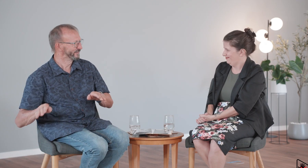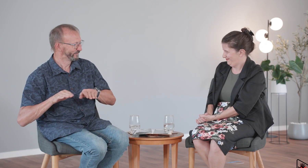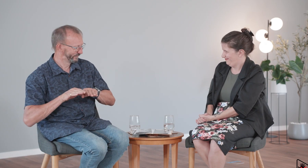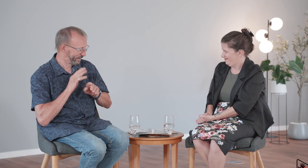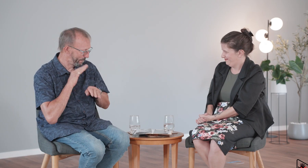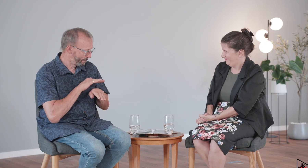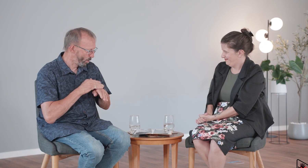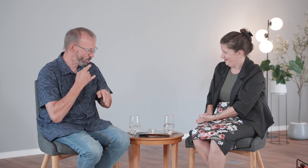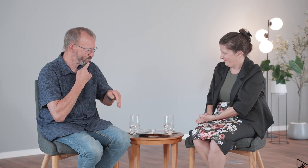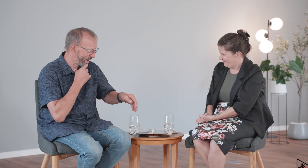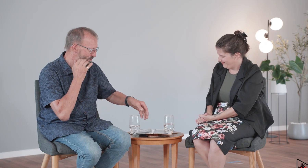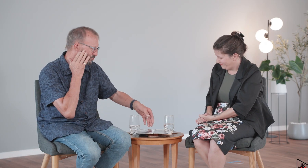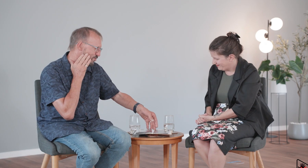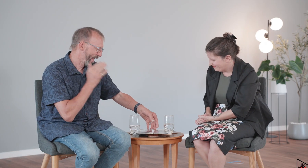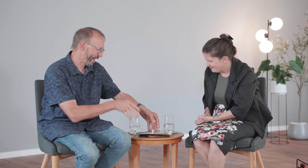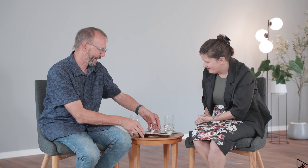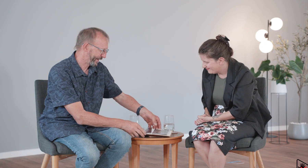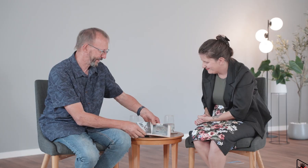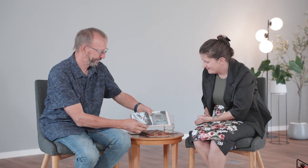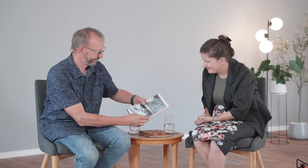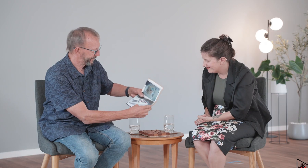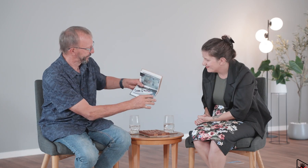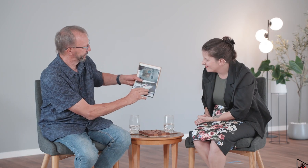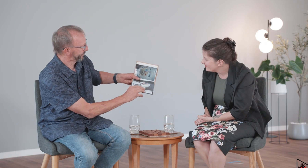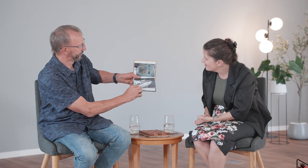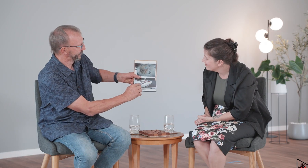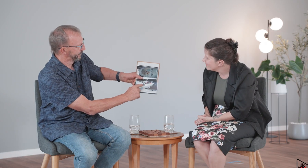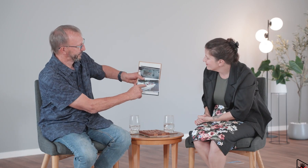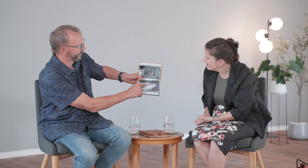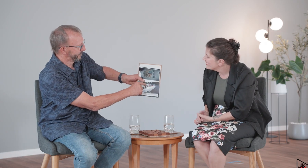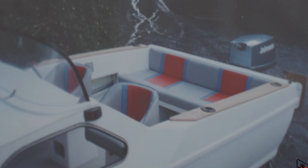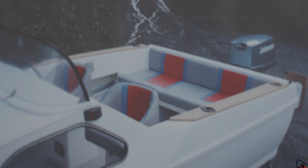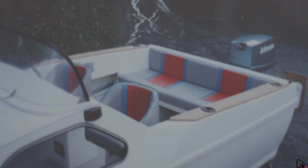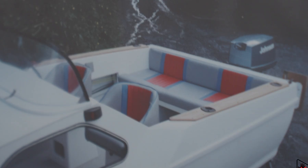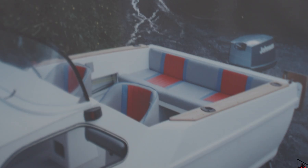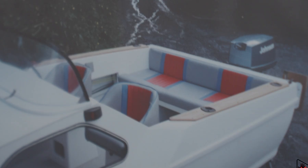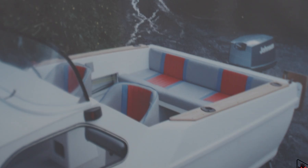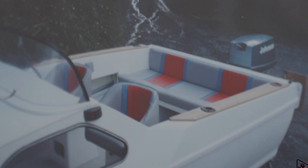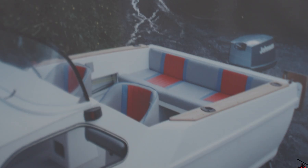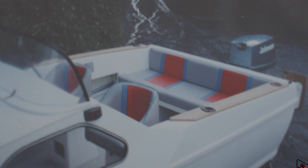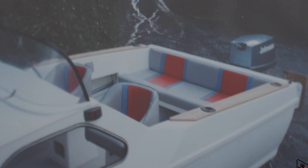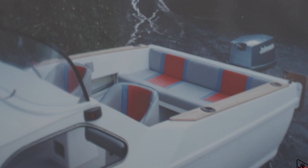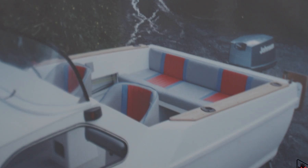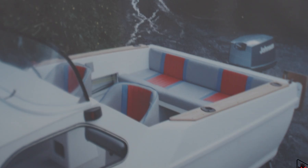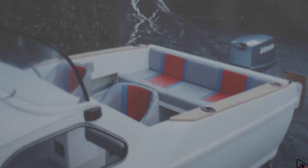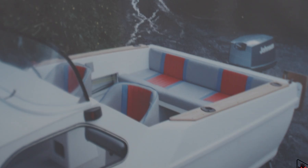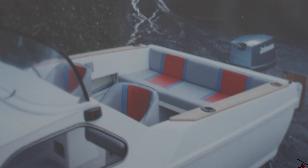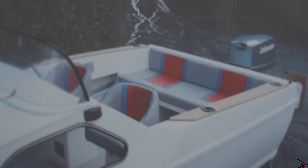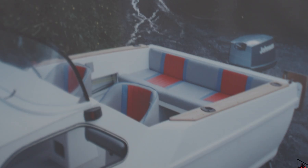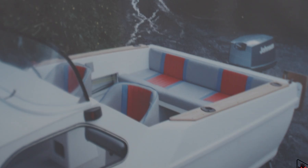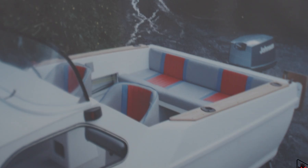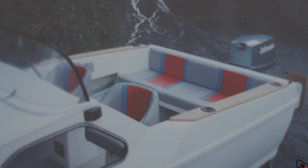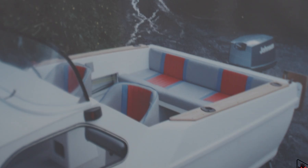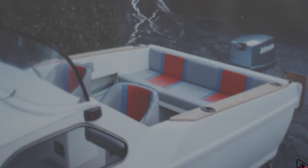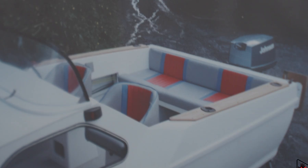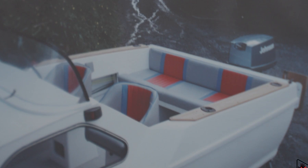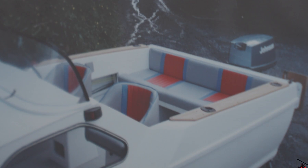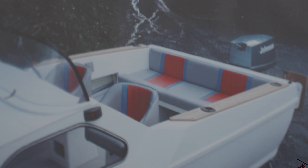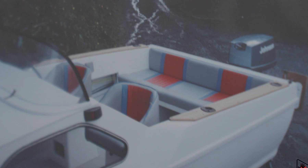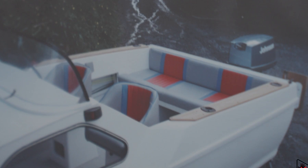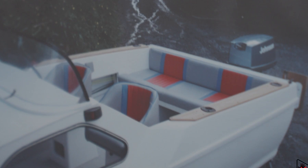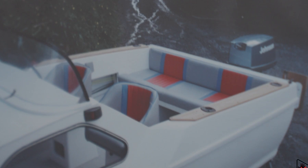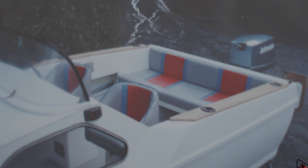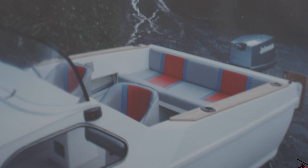was into upholstery? So, he made this blue, red, and gray upholstery here.